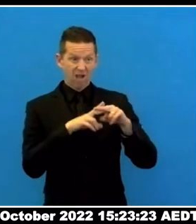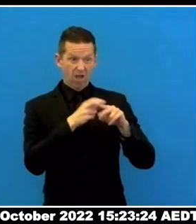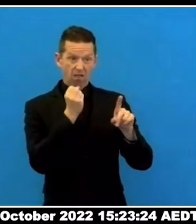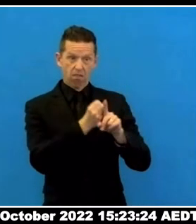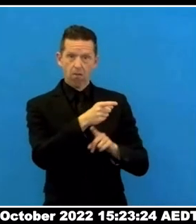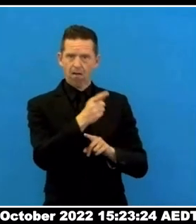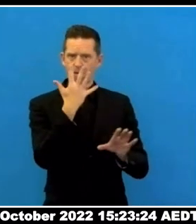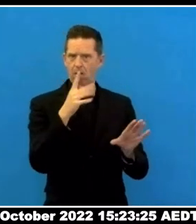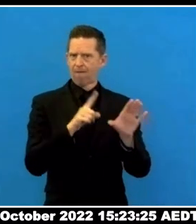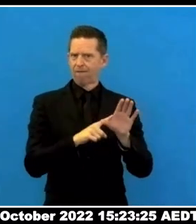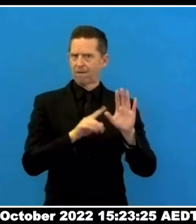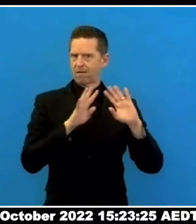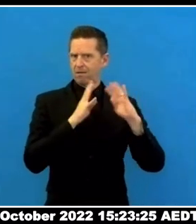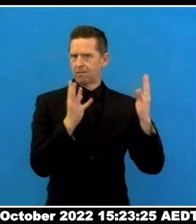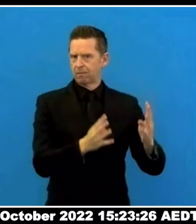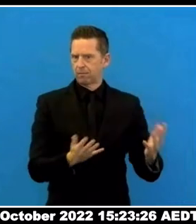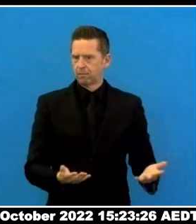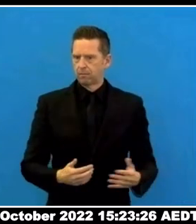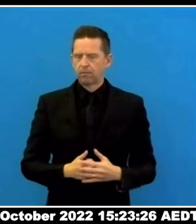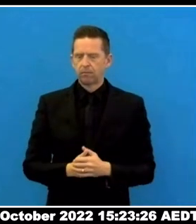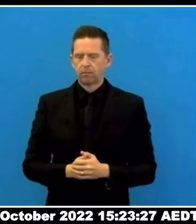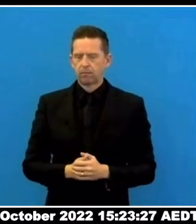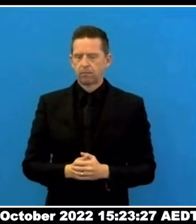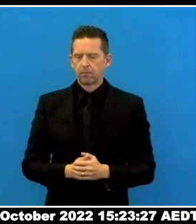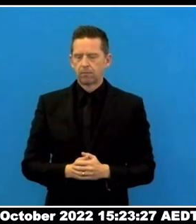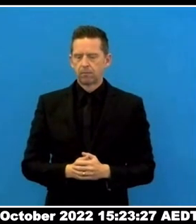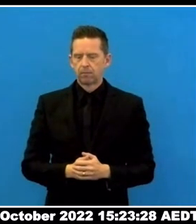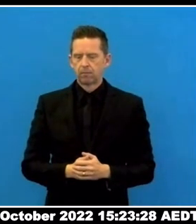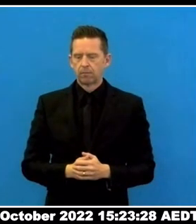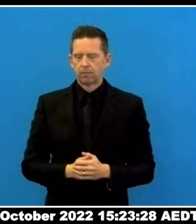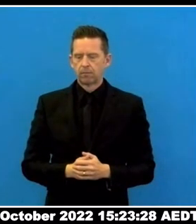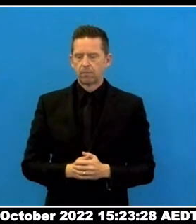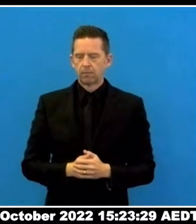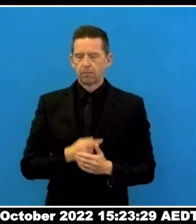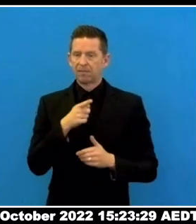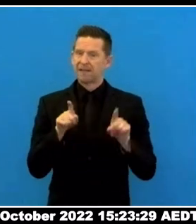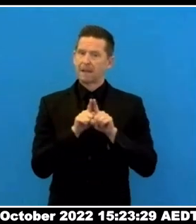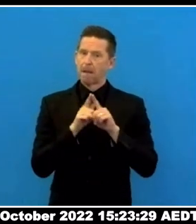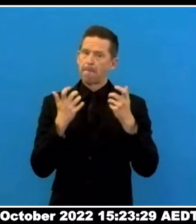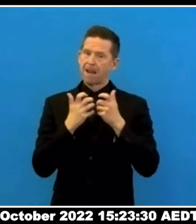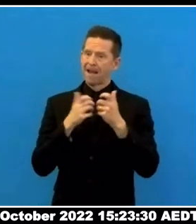And that is this is the story that most of the Afghani community,